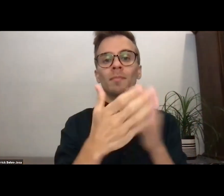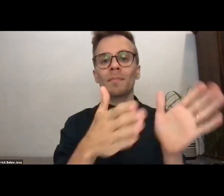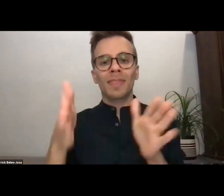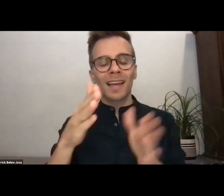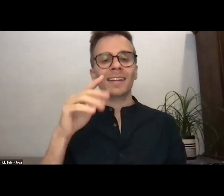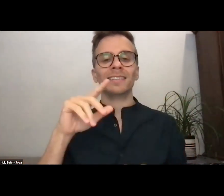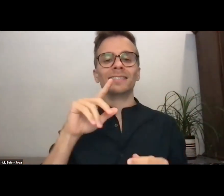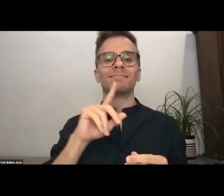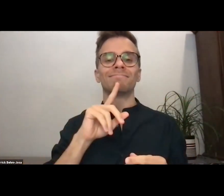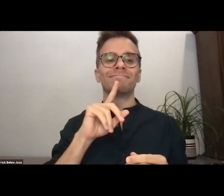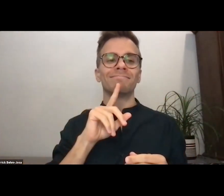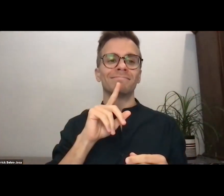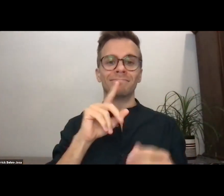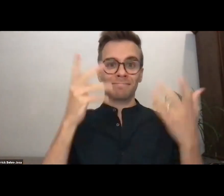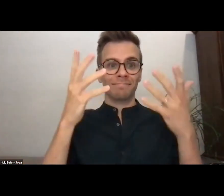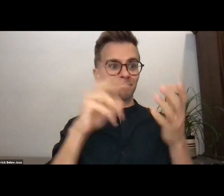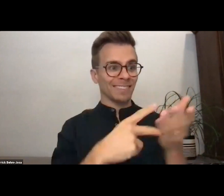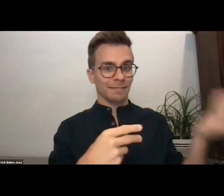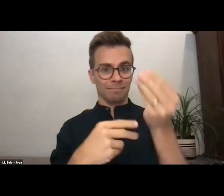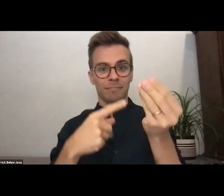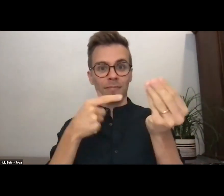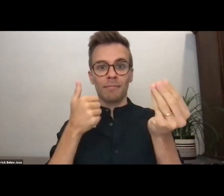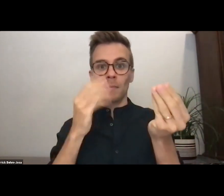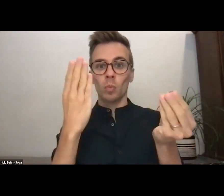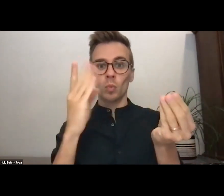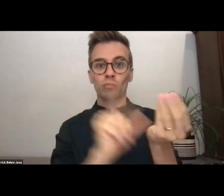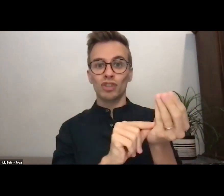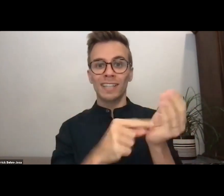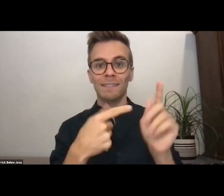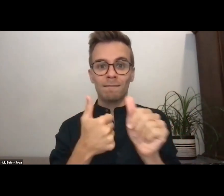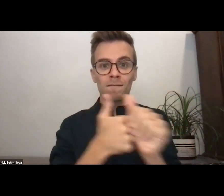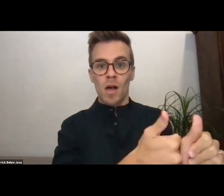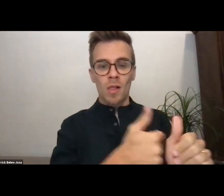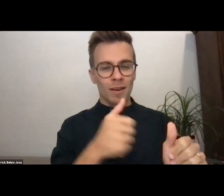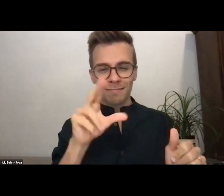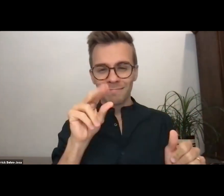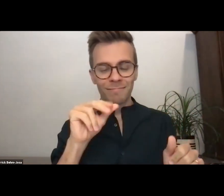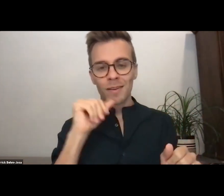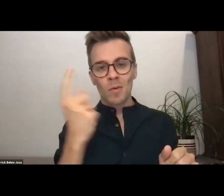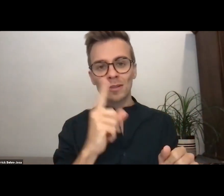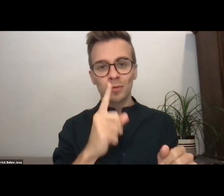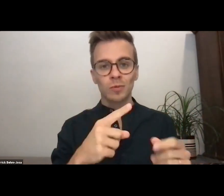And so we talked about community planning. There was the blueprint.